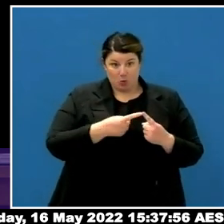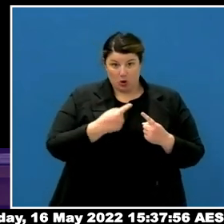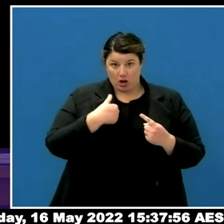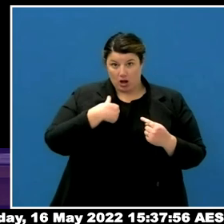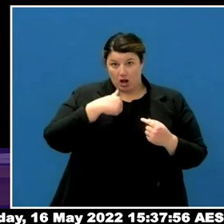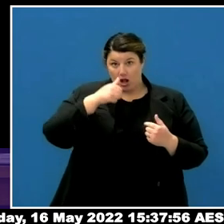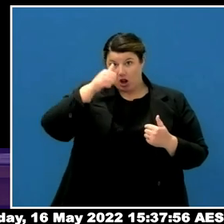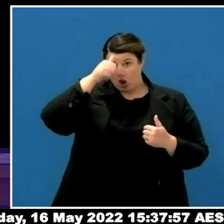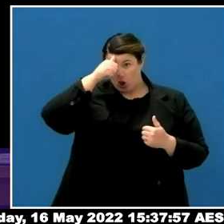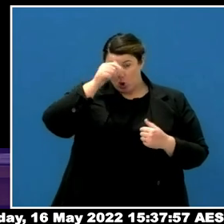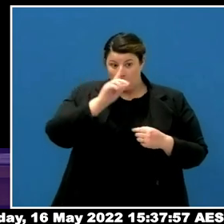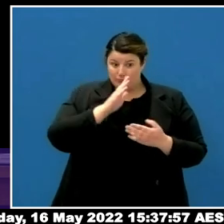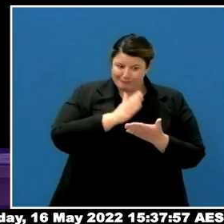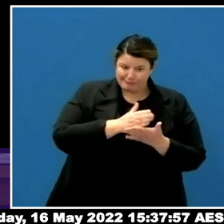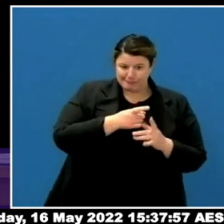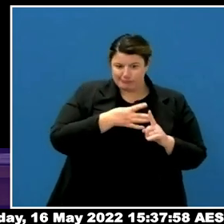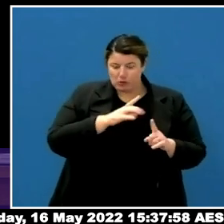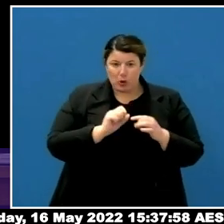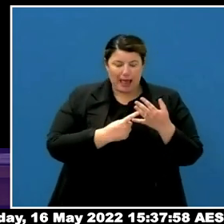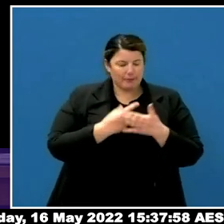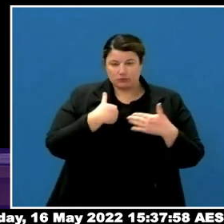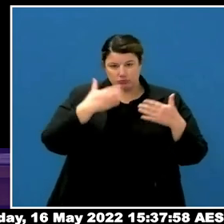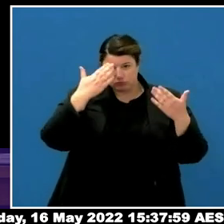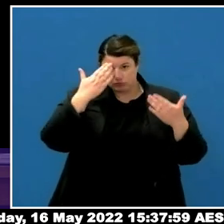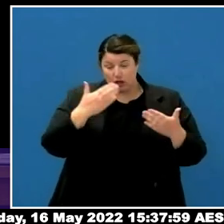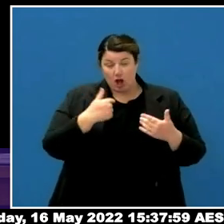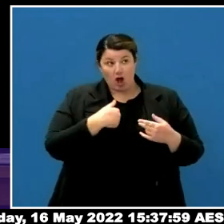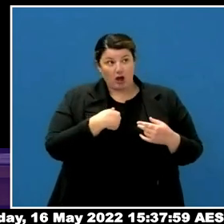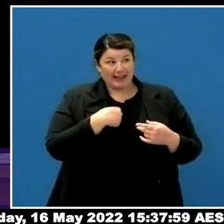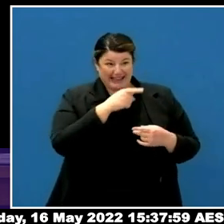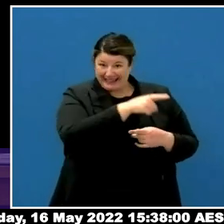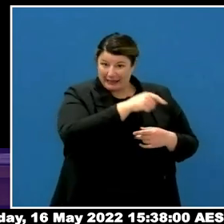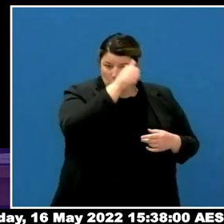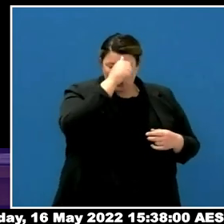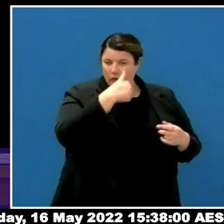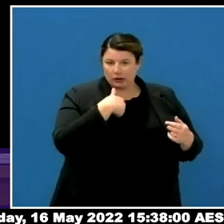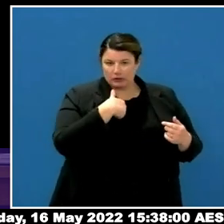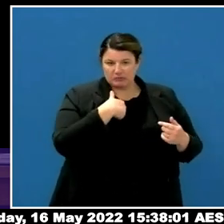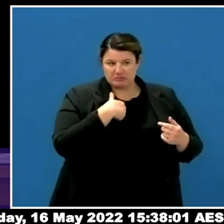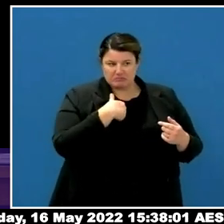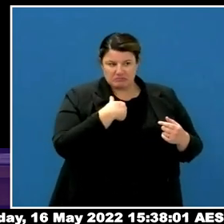know exactly what had happened, but we just knew that something serious had happened.